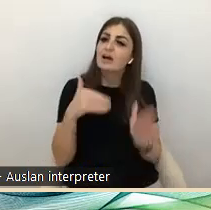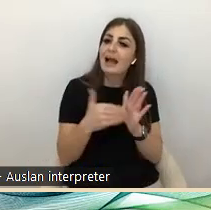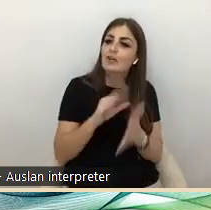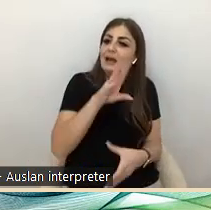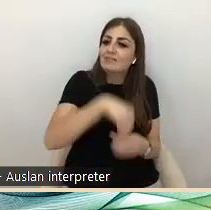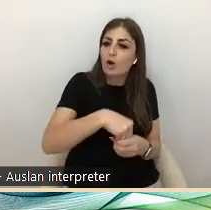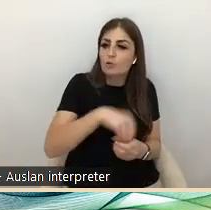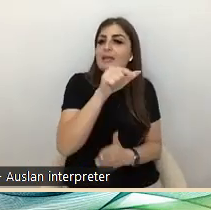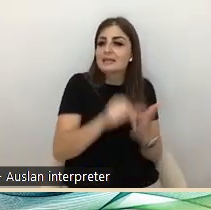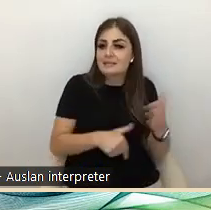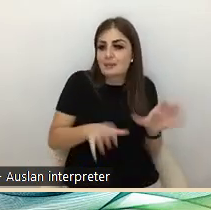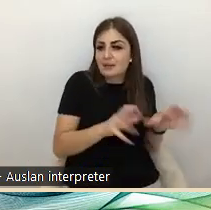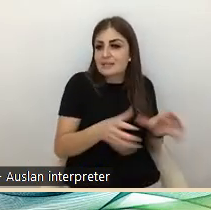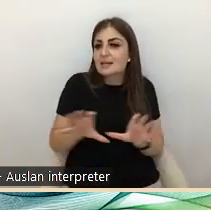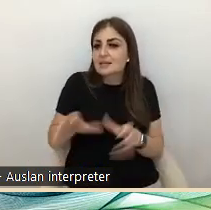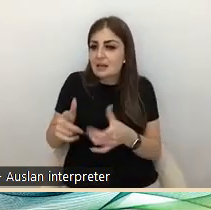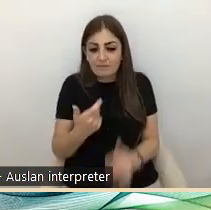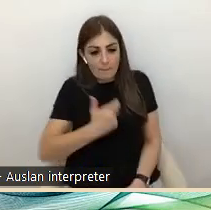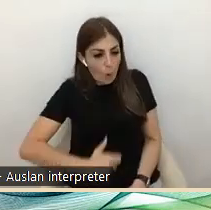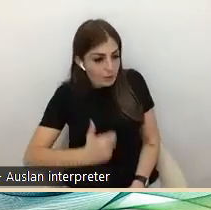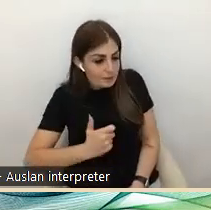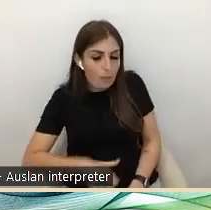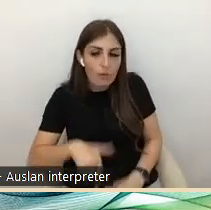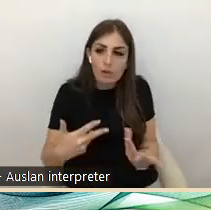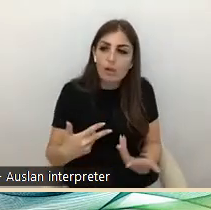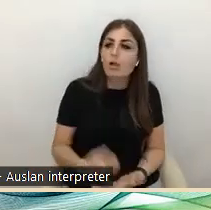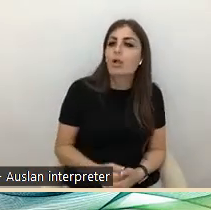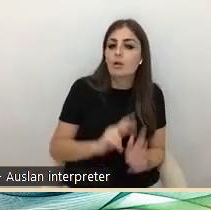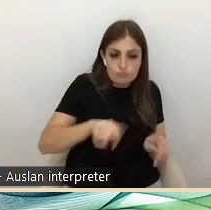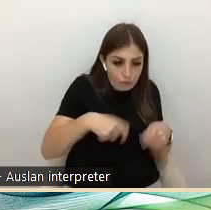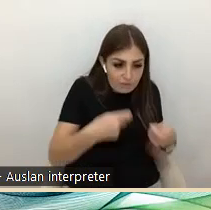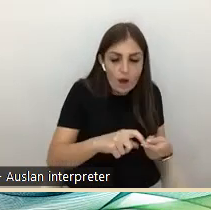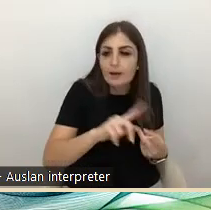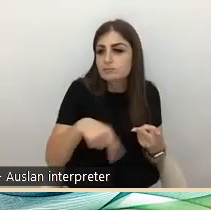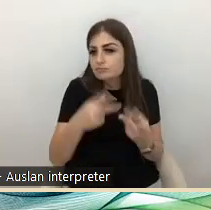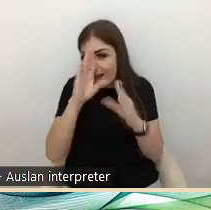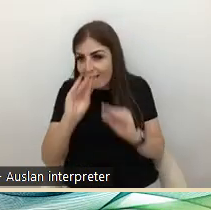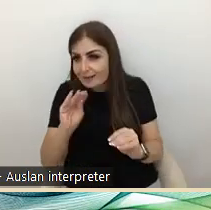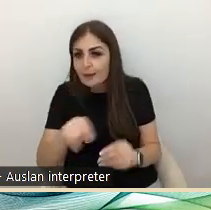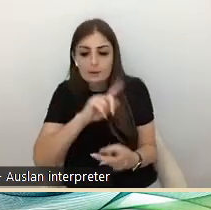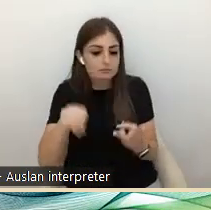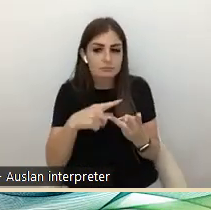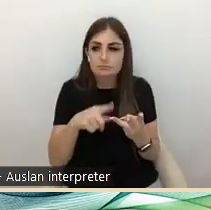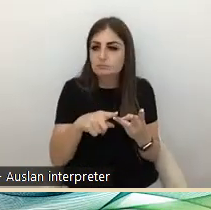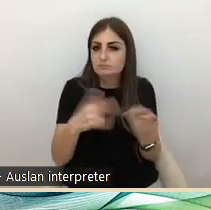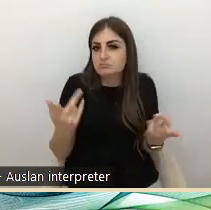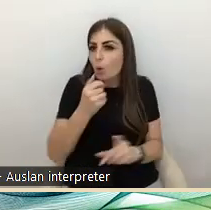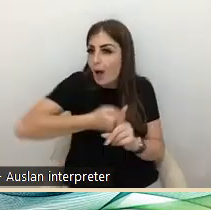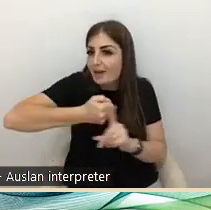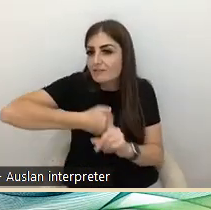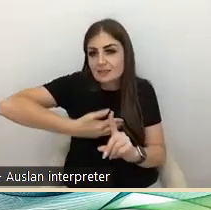sector whether it's personal involvement as a provider, academic or advocacy background.